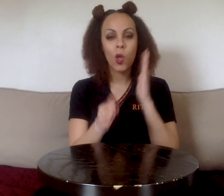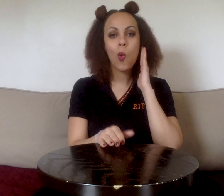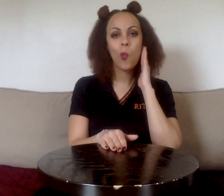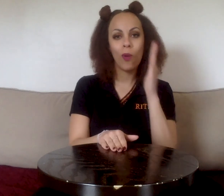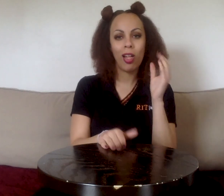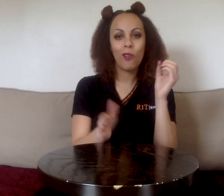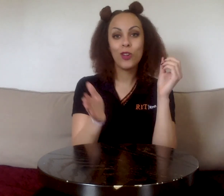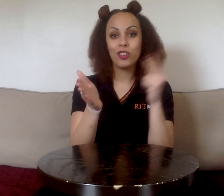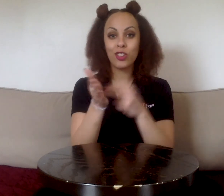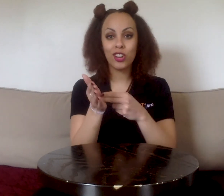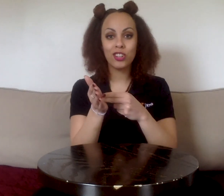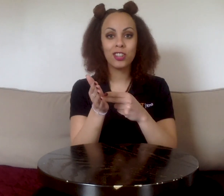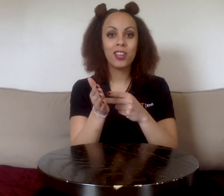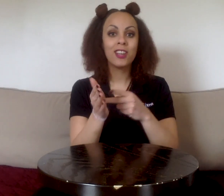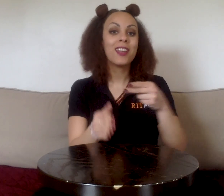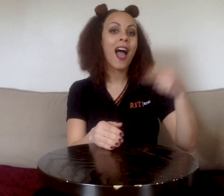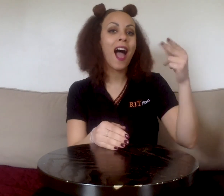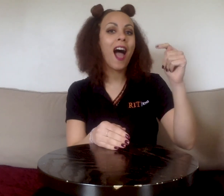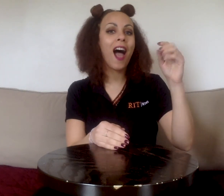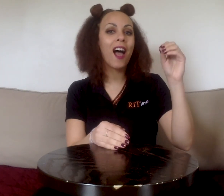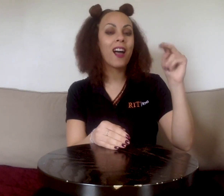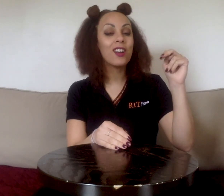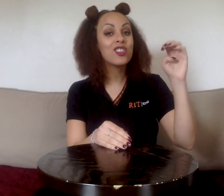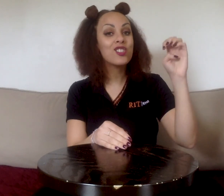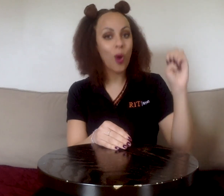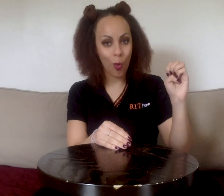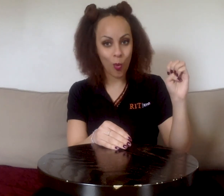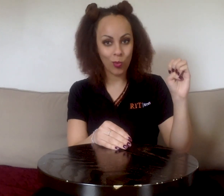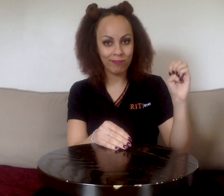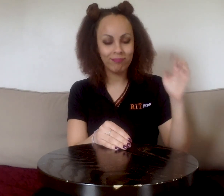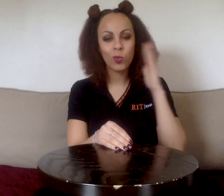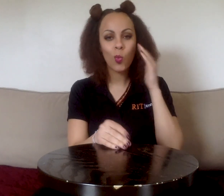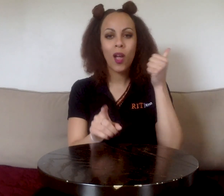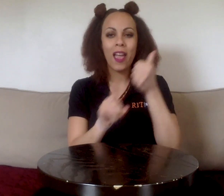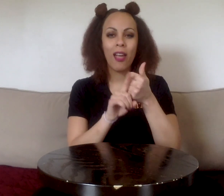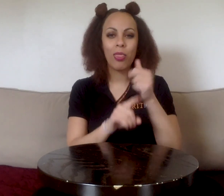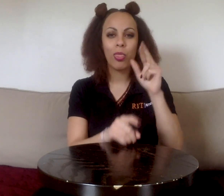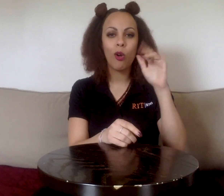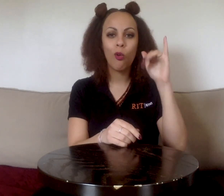After the single low tone, we return to high tones.